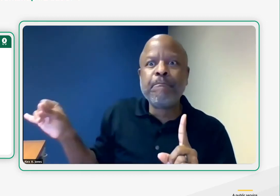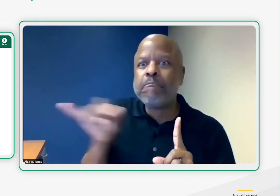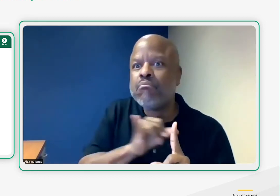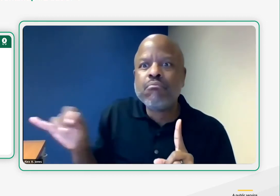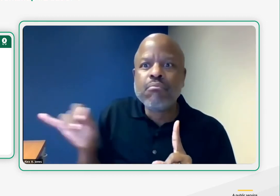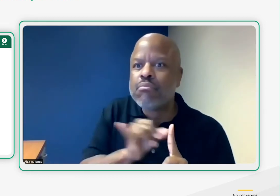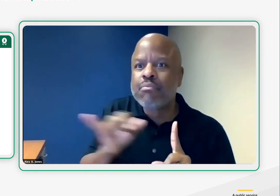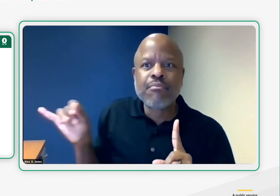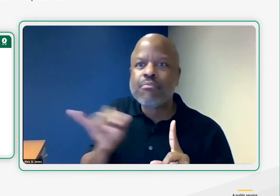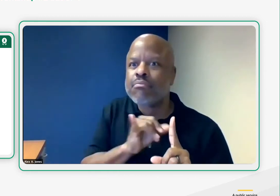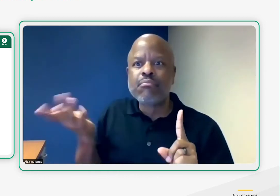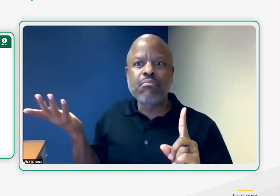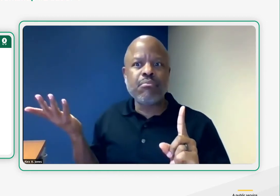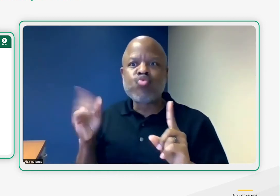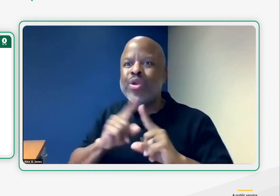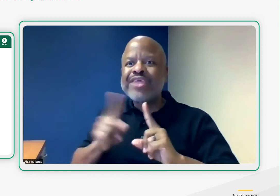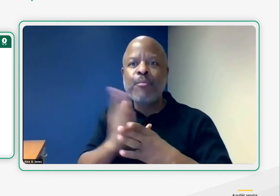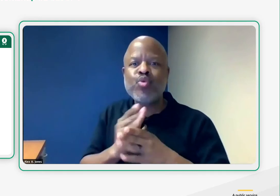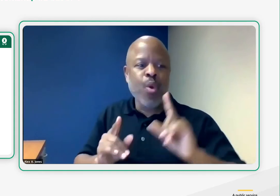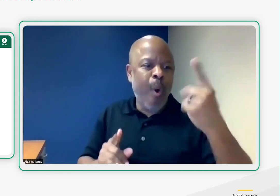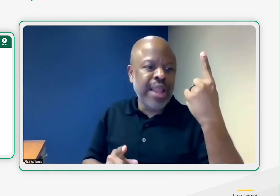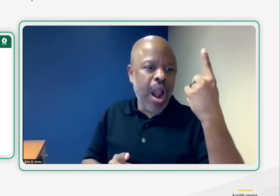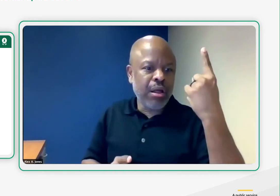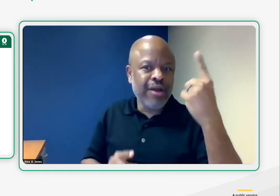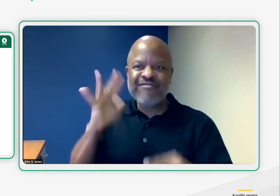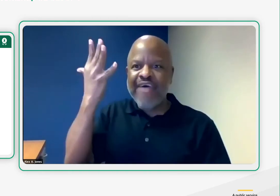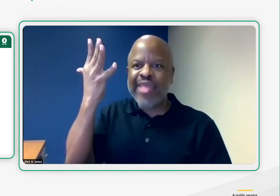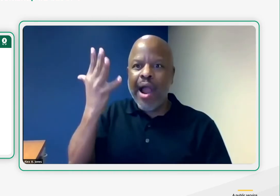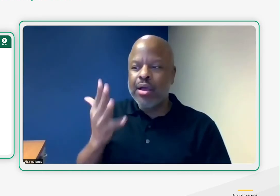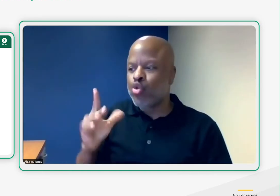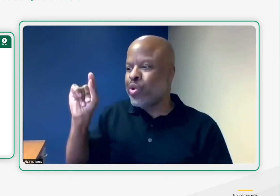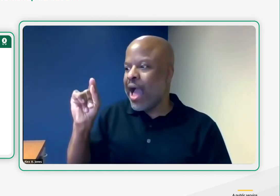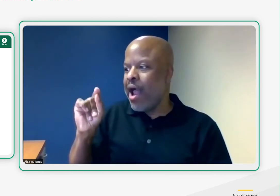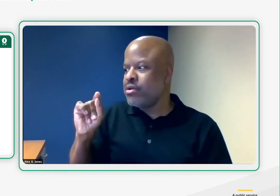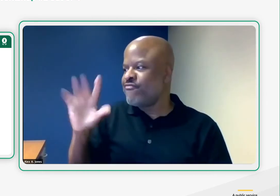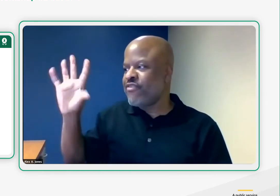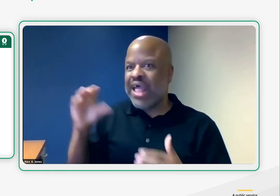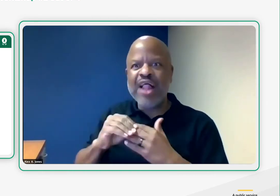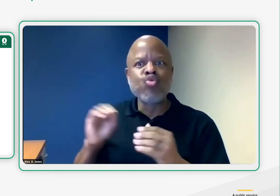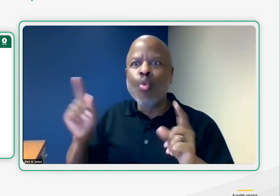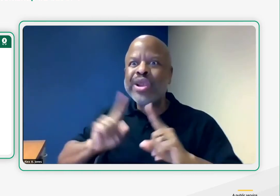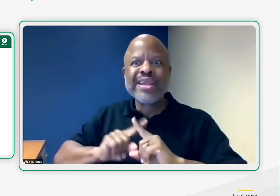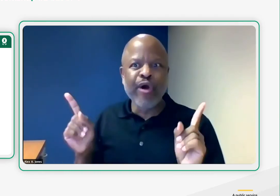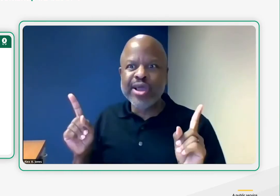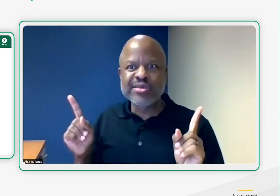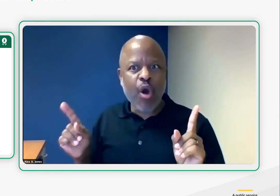when really there's no difference between the amount of money that we're saving or spending.